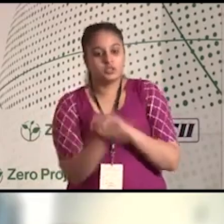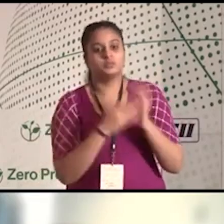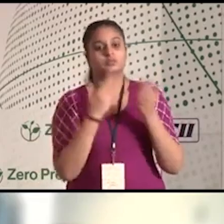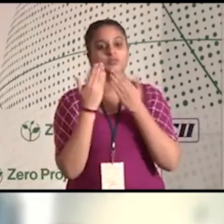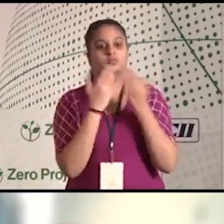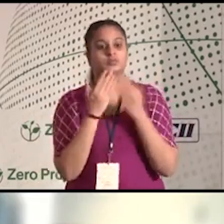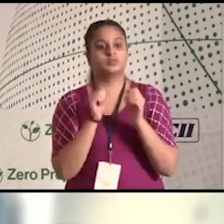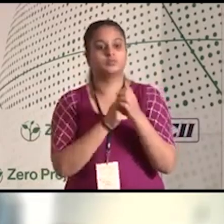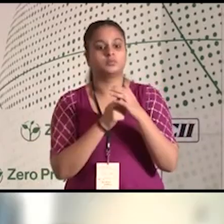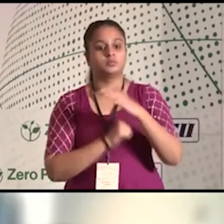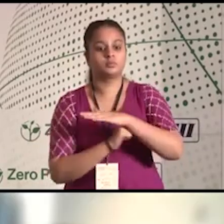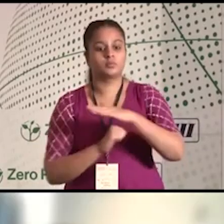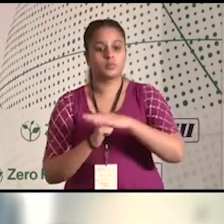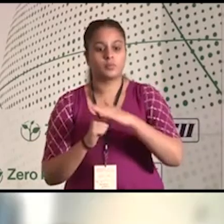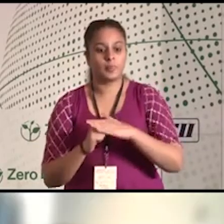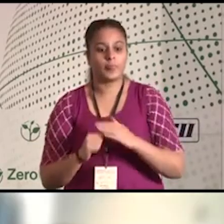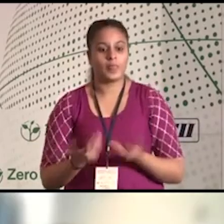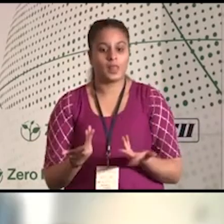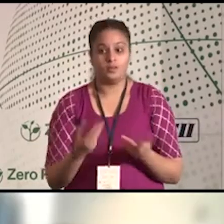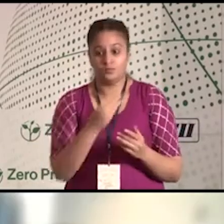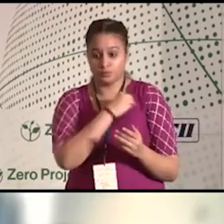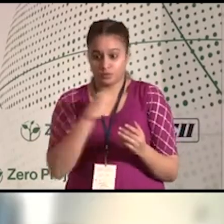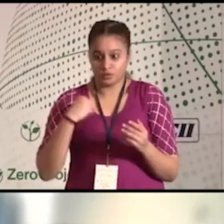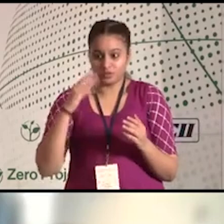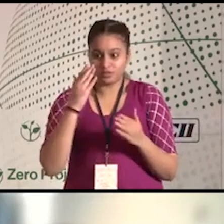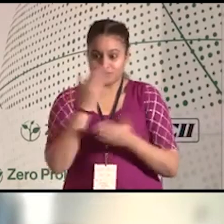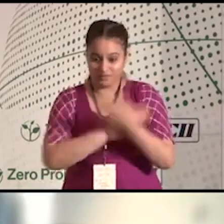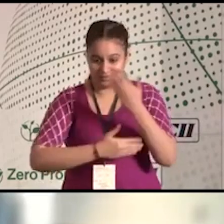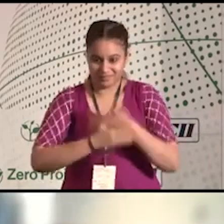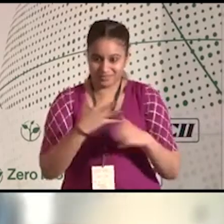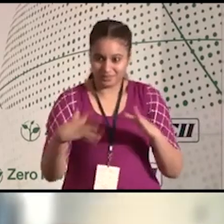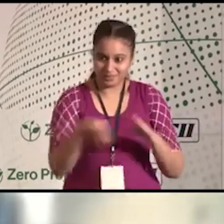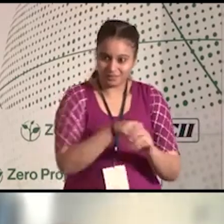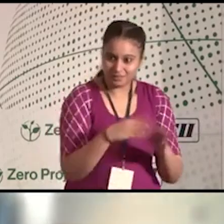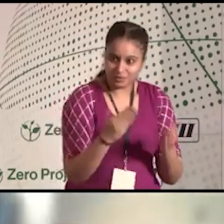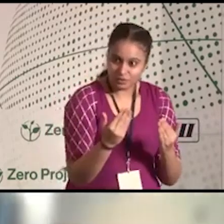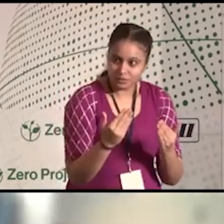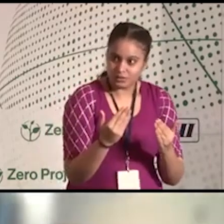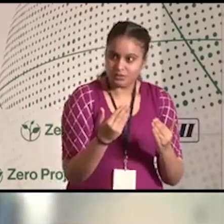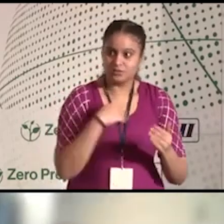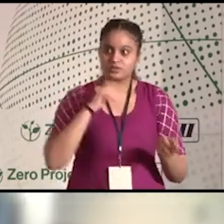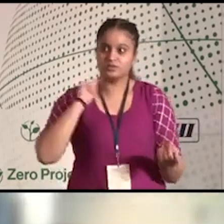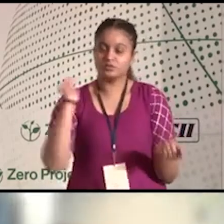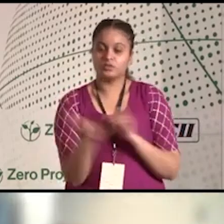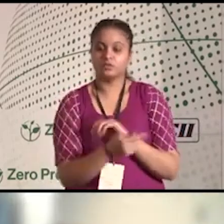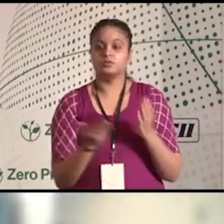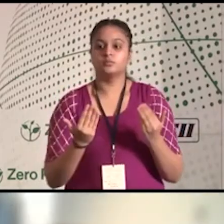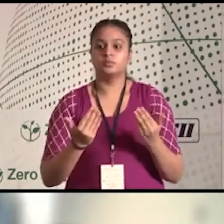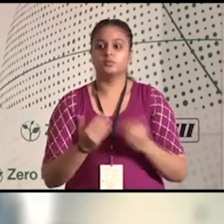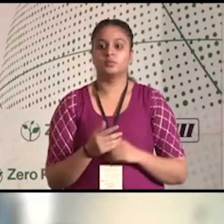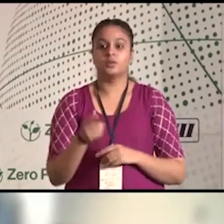If we have doctors with disabilities, that changes the medical system. So look to those programs as well.